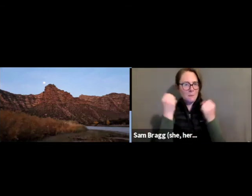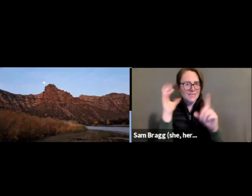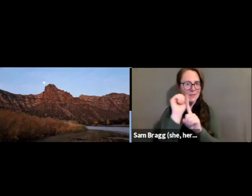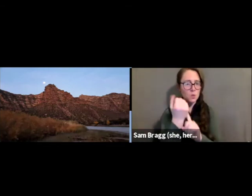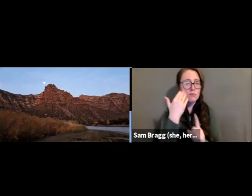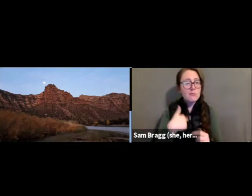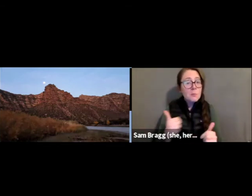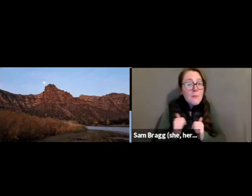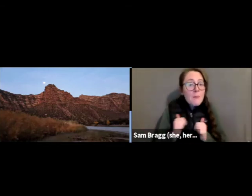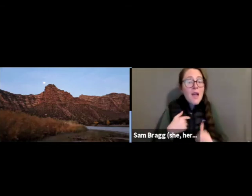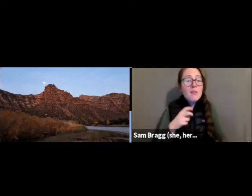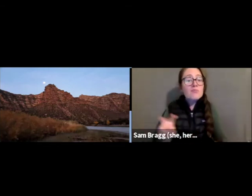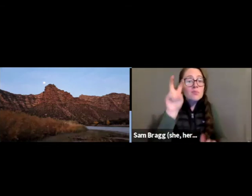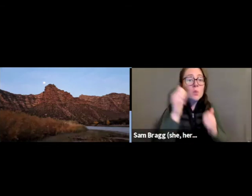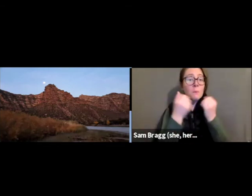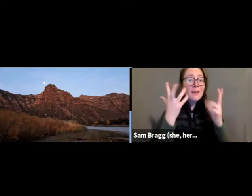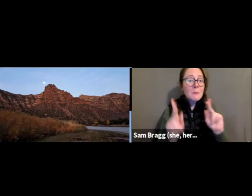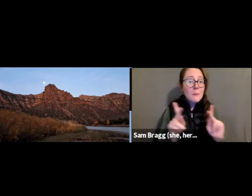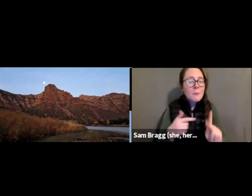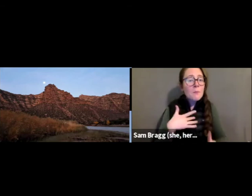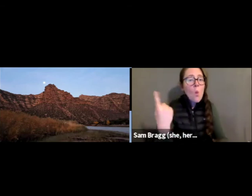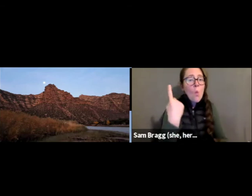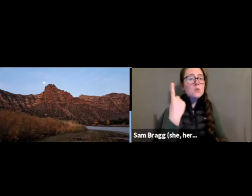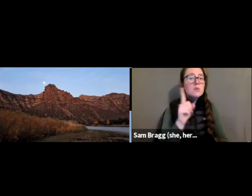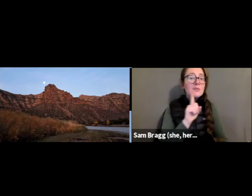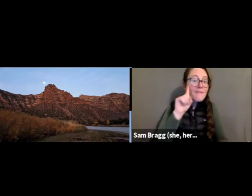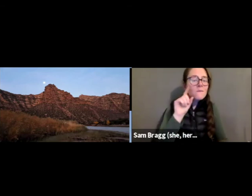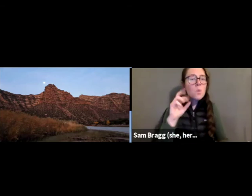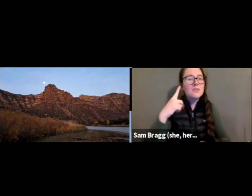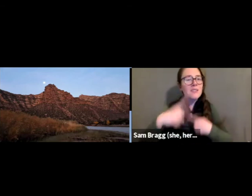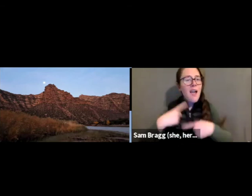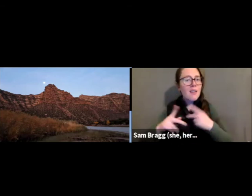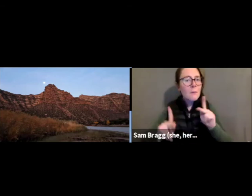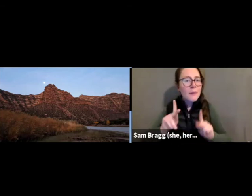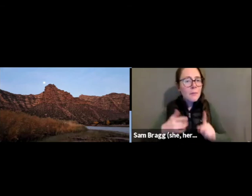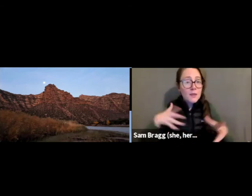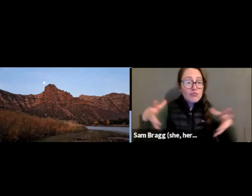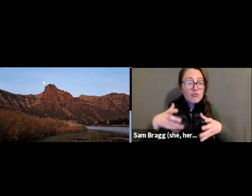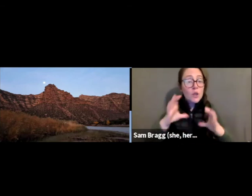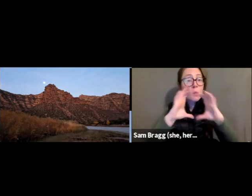i think you know i didn't really realize like thinking about my deafness in every single